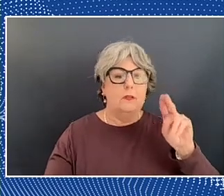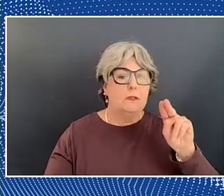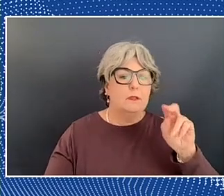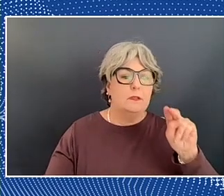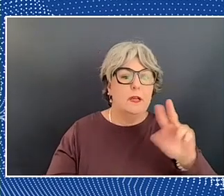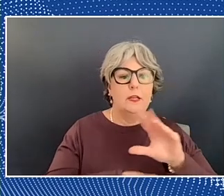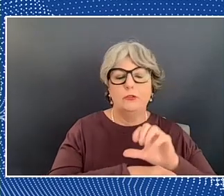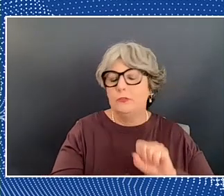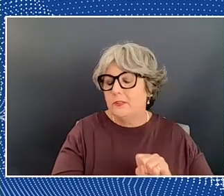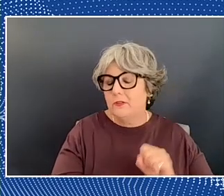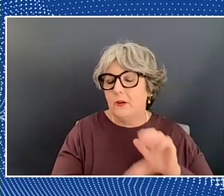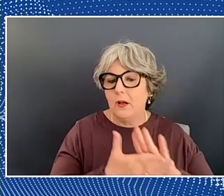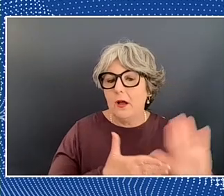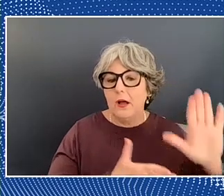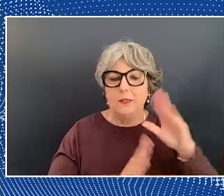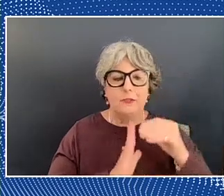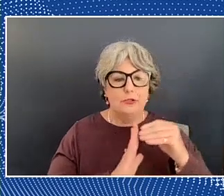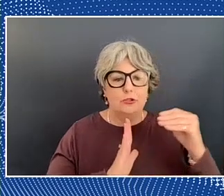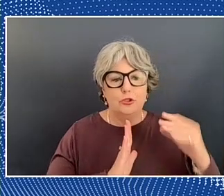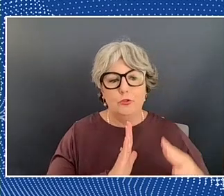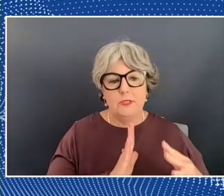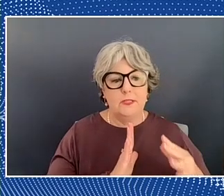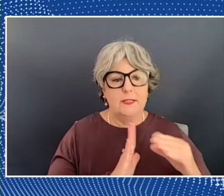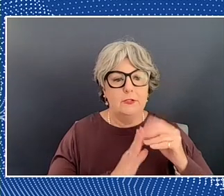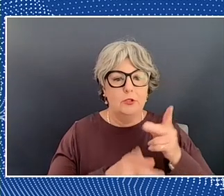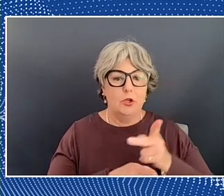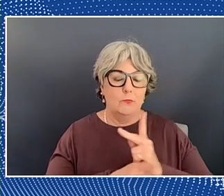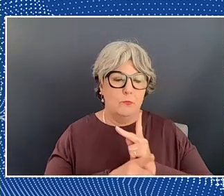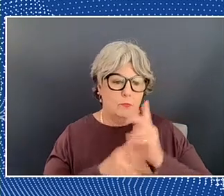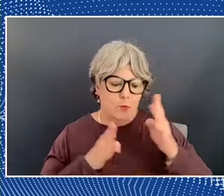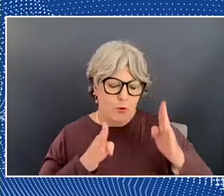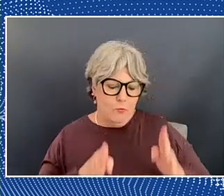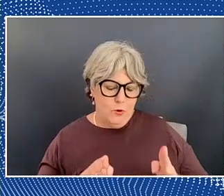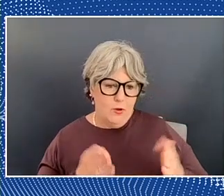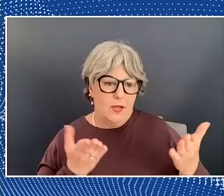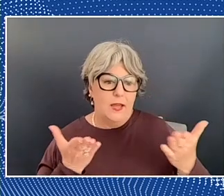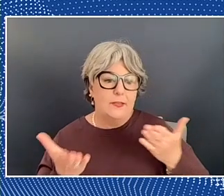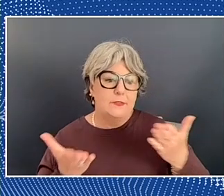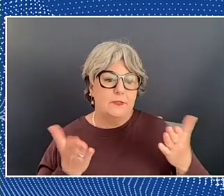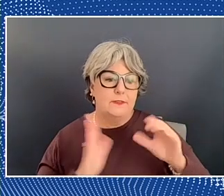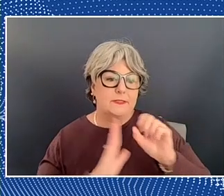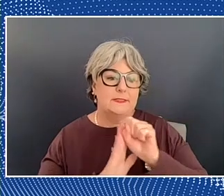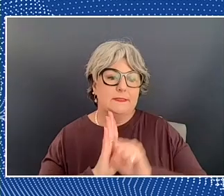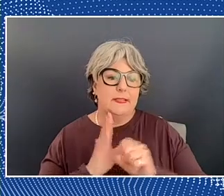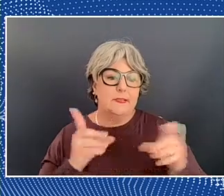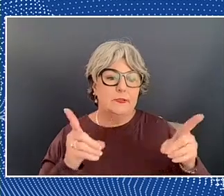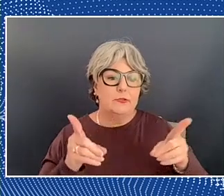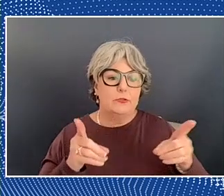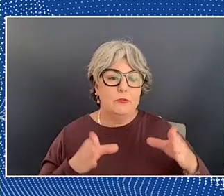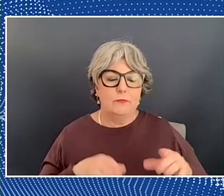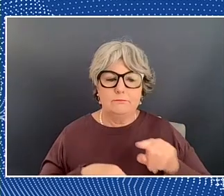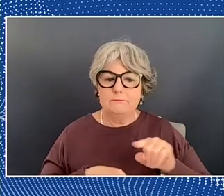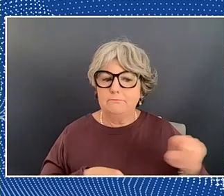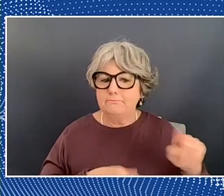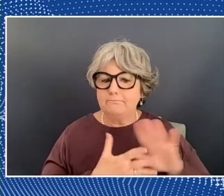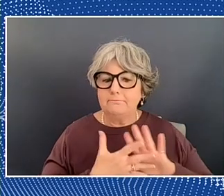college student and student loan borrower, and I serve as the state director for Rise Georgia, and I appreciate you for the